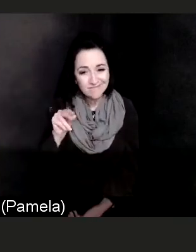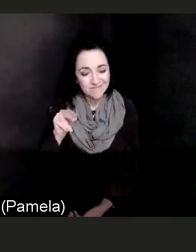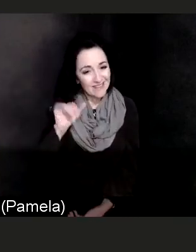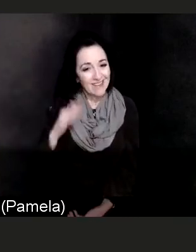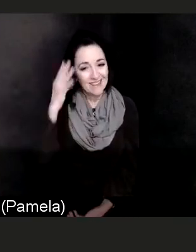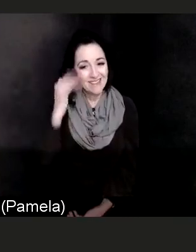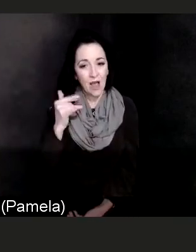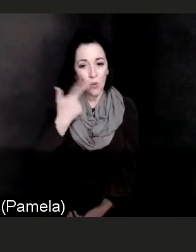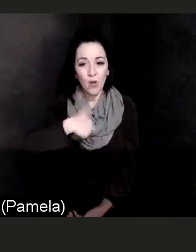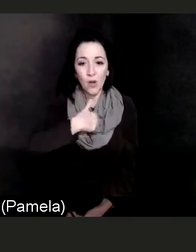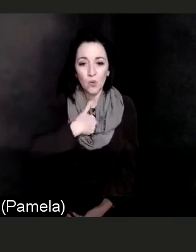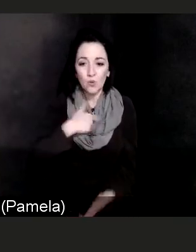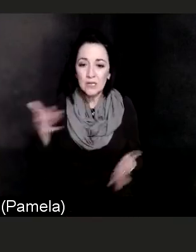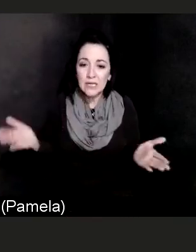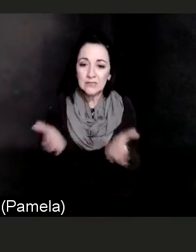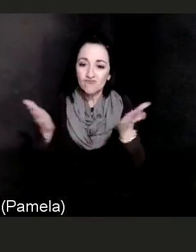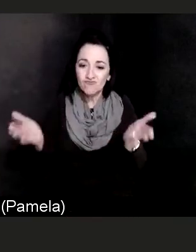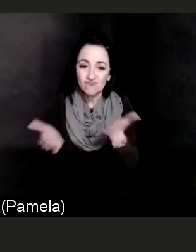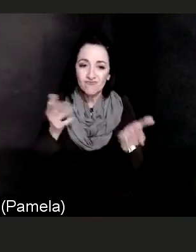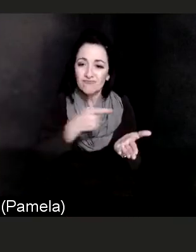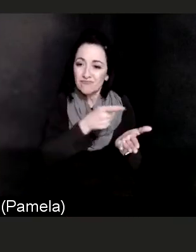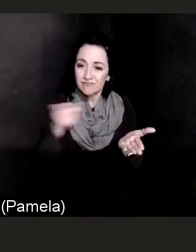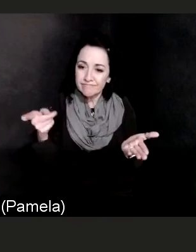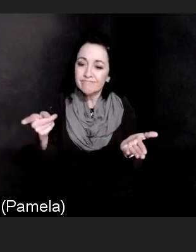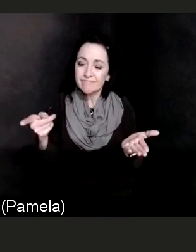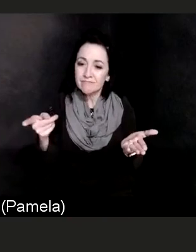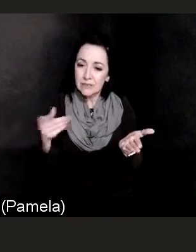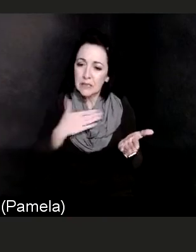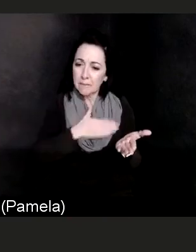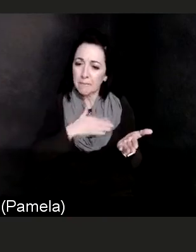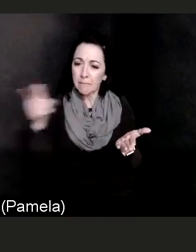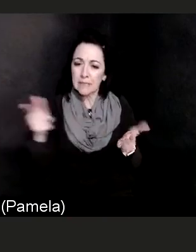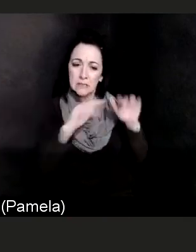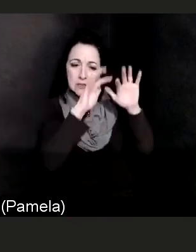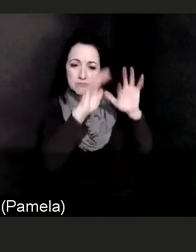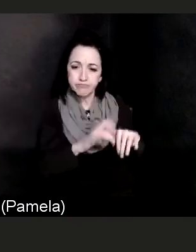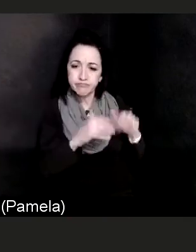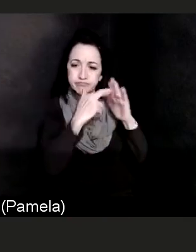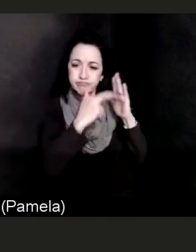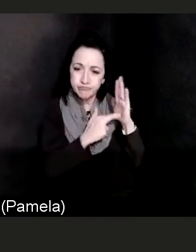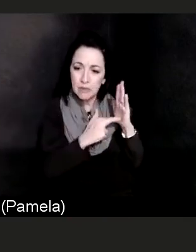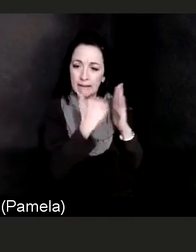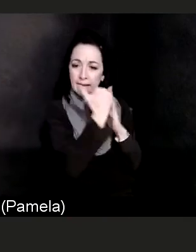that list that is on beebehealthcare.org, and that list that by the way is open to everybody